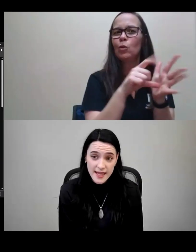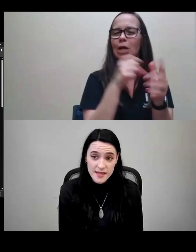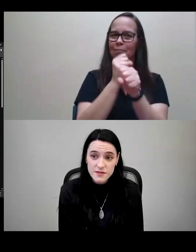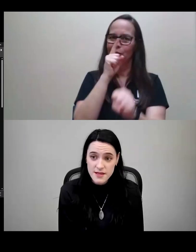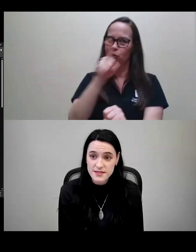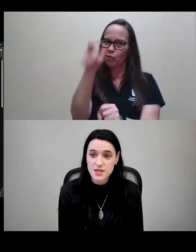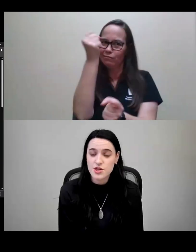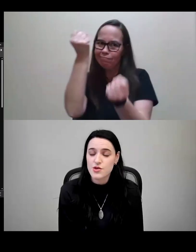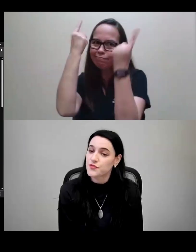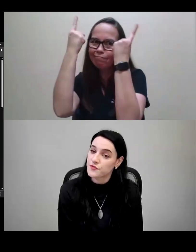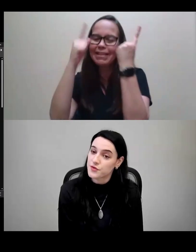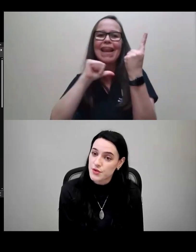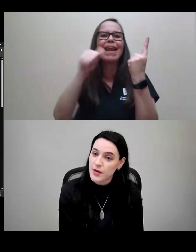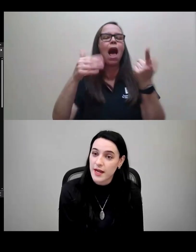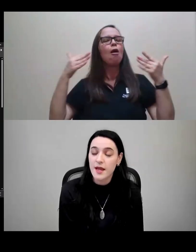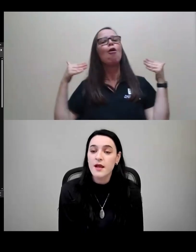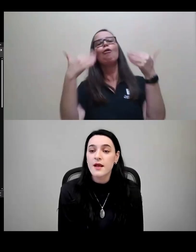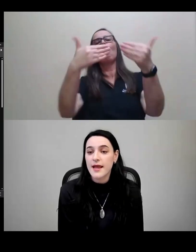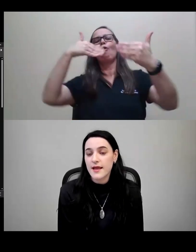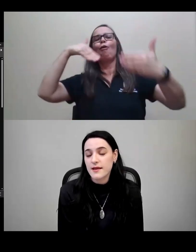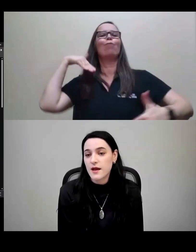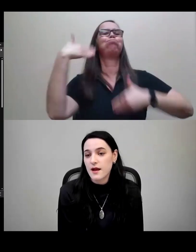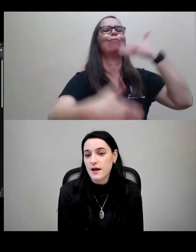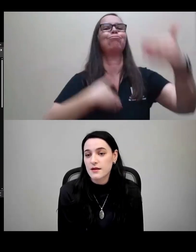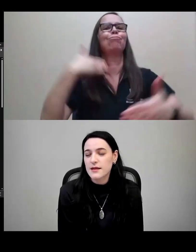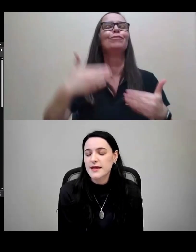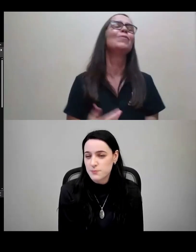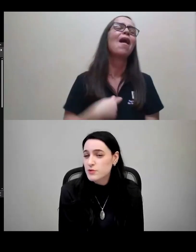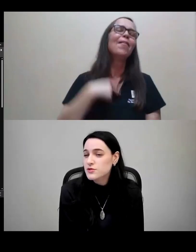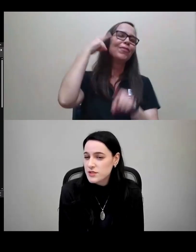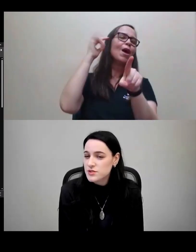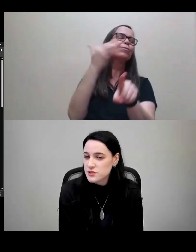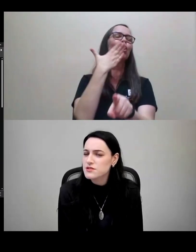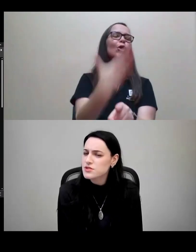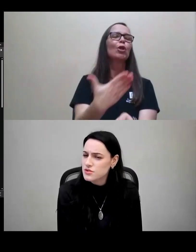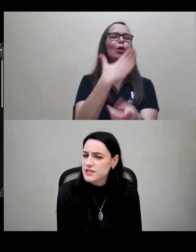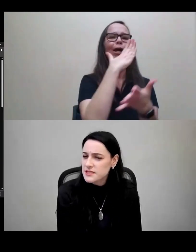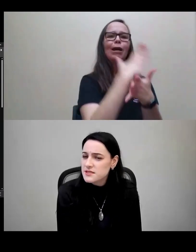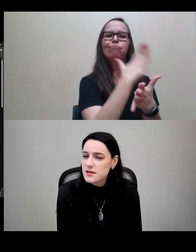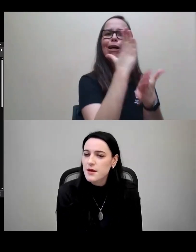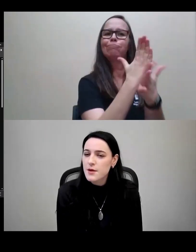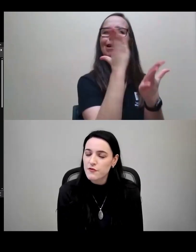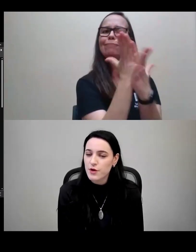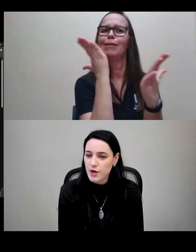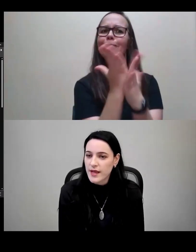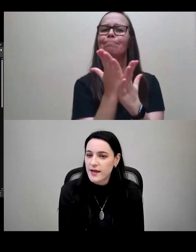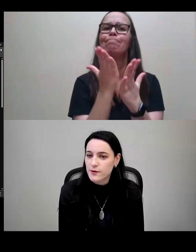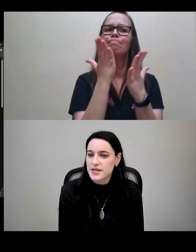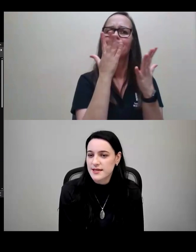at the end of the lesson you can review and pose questions to the students before going ahead